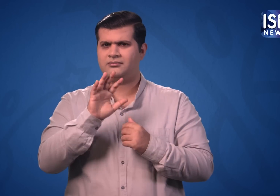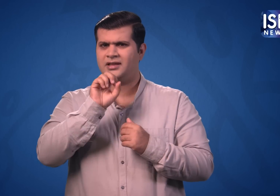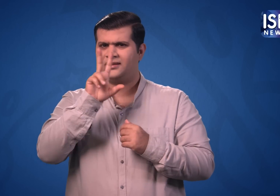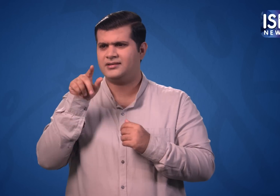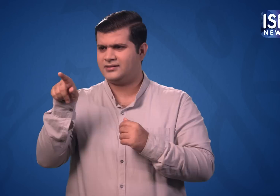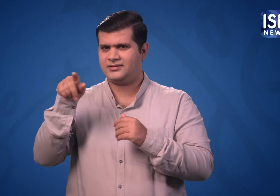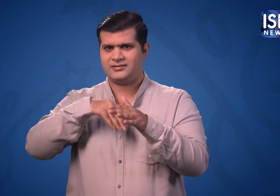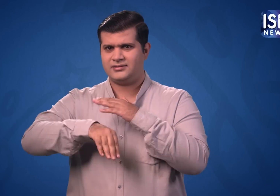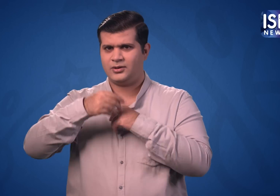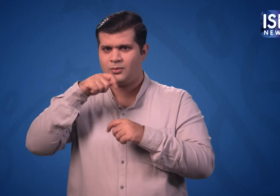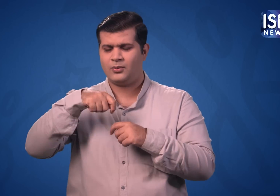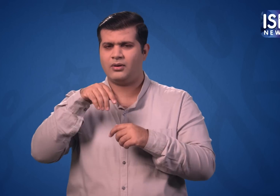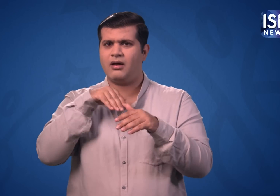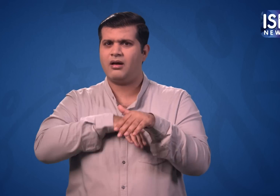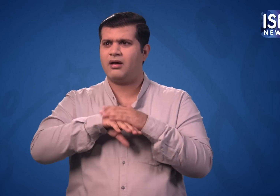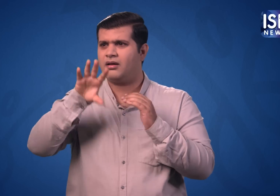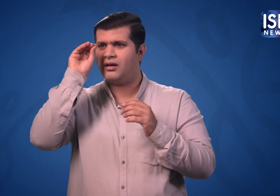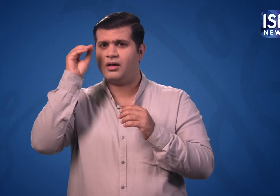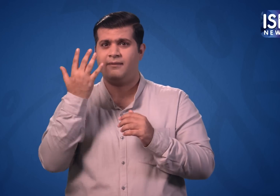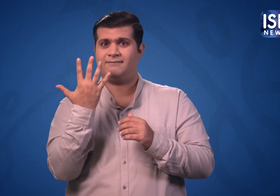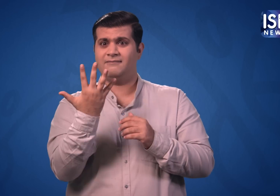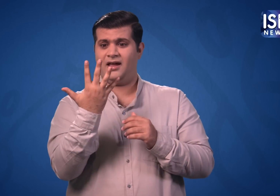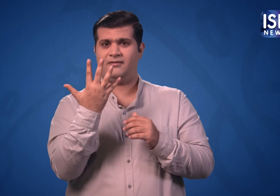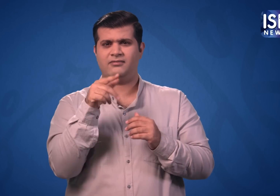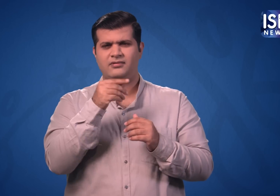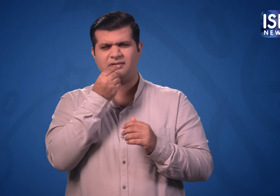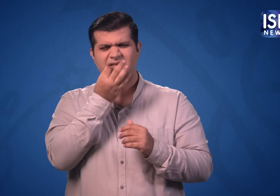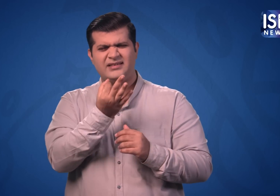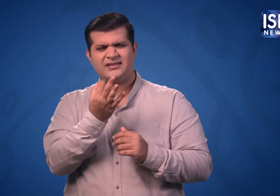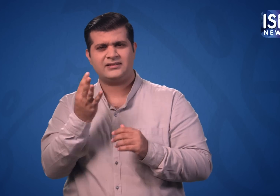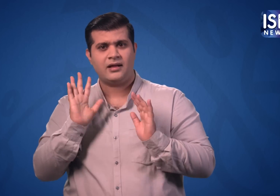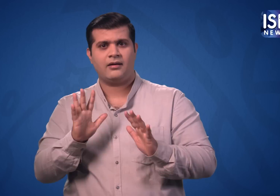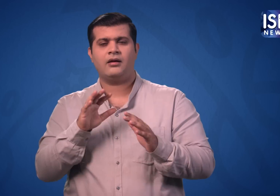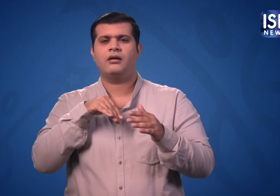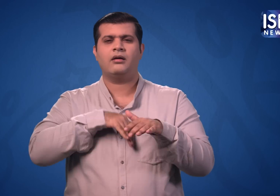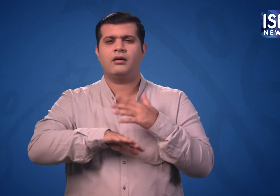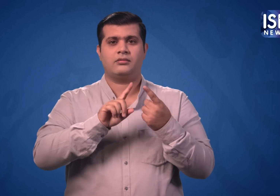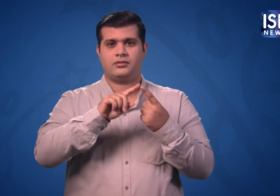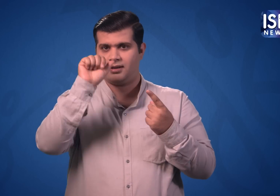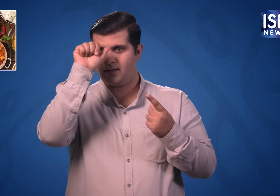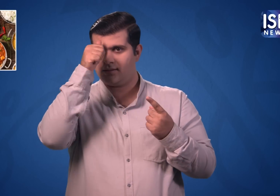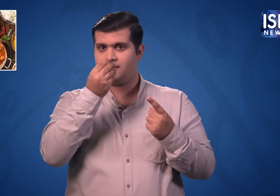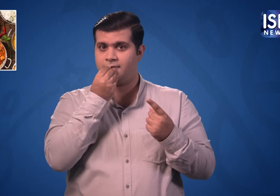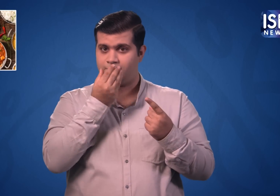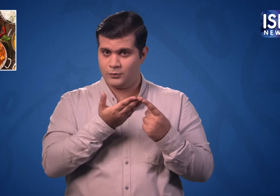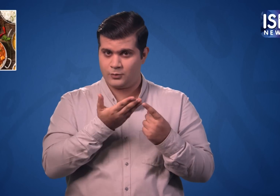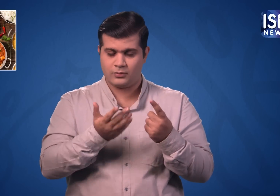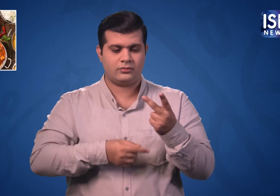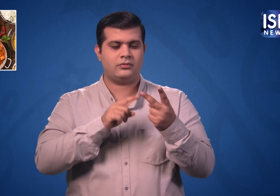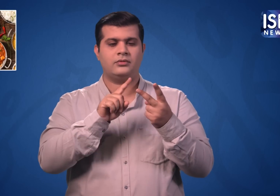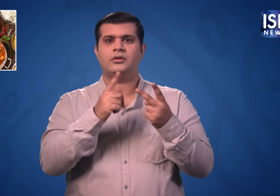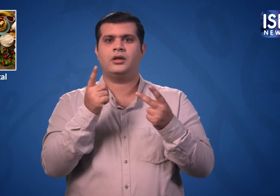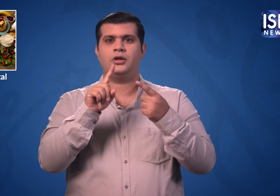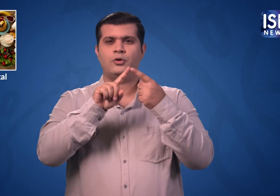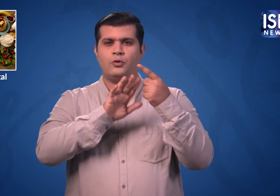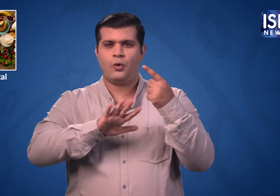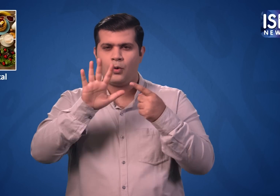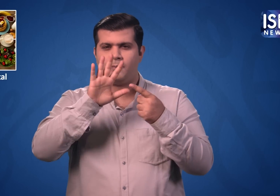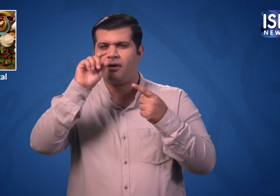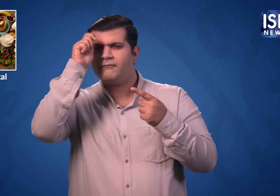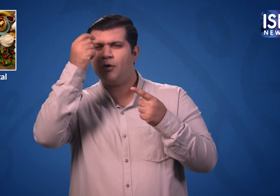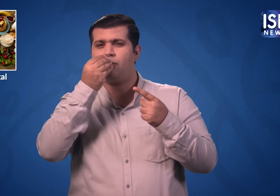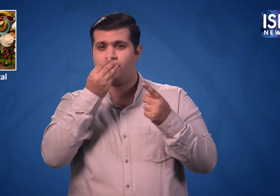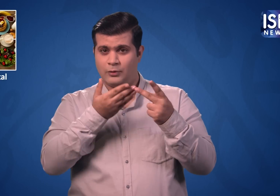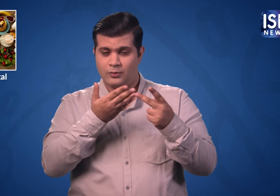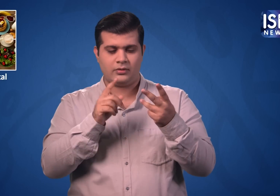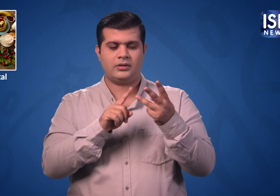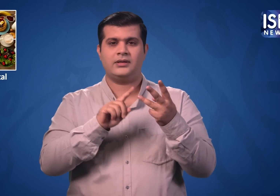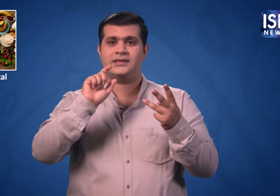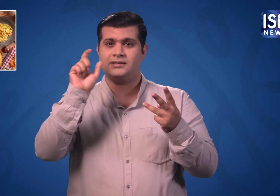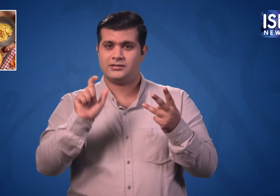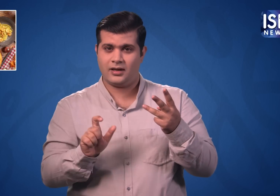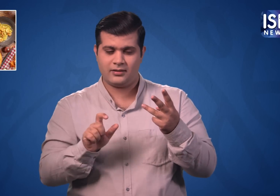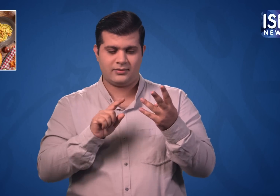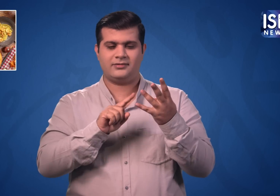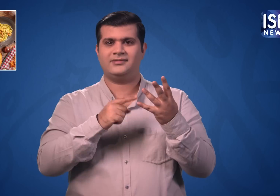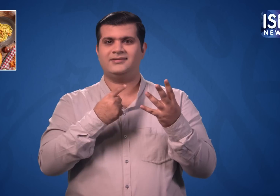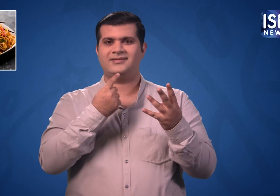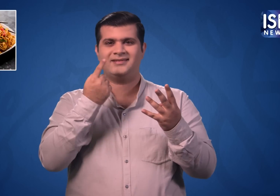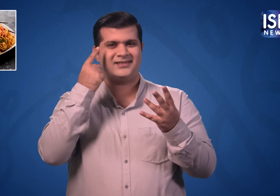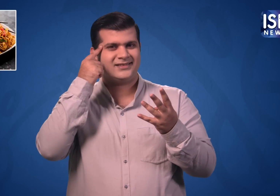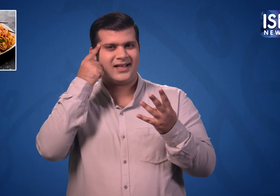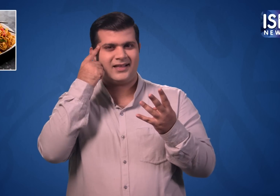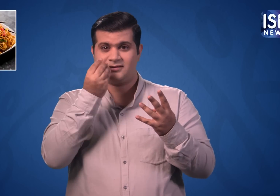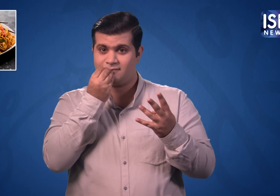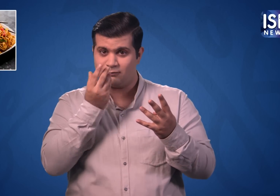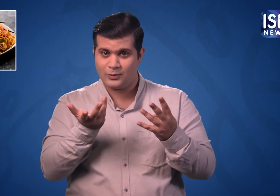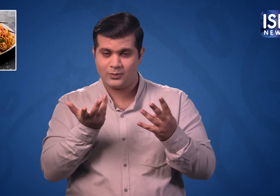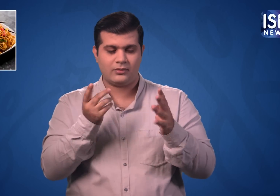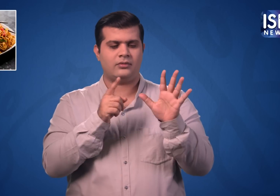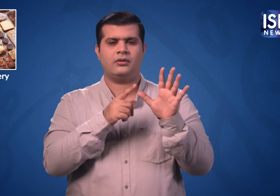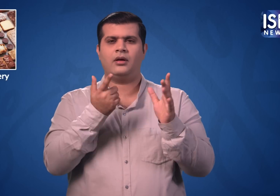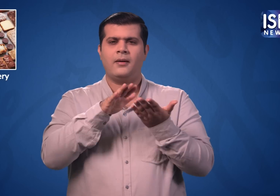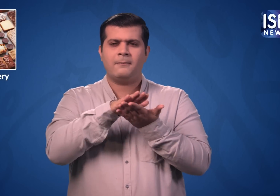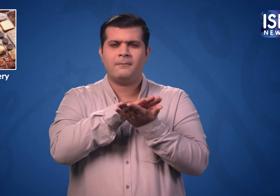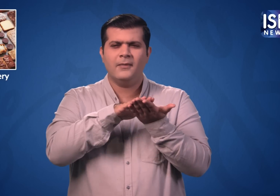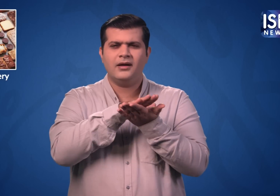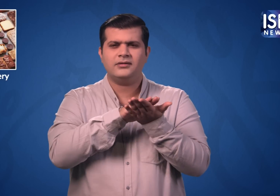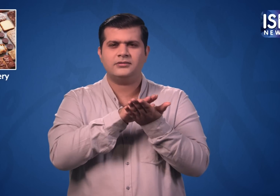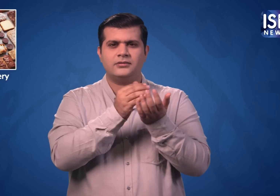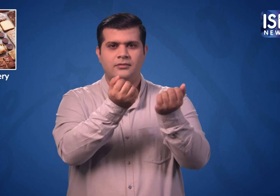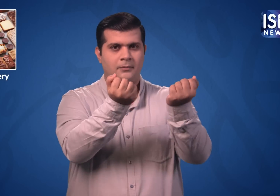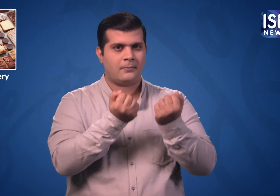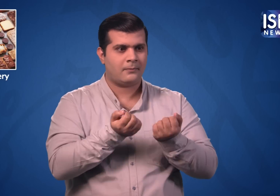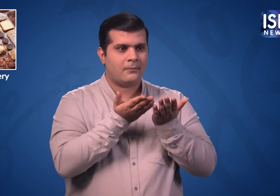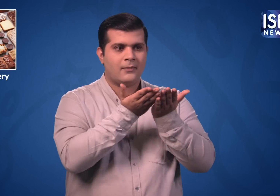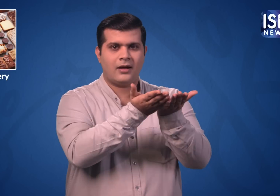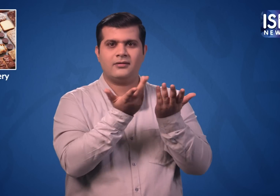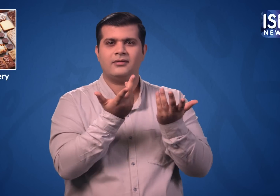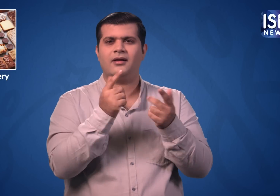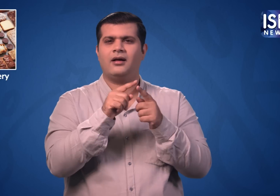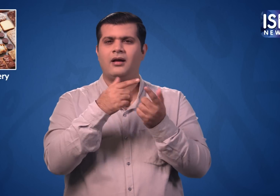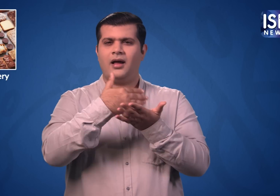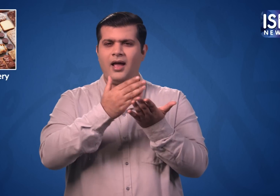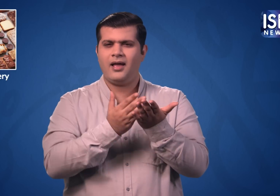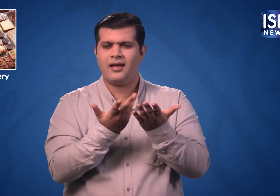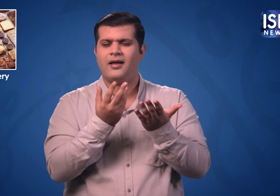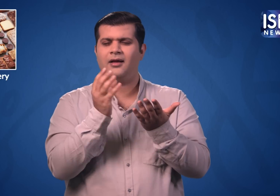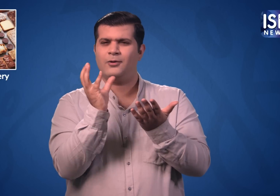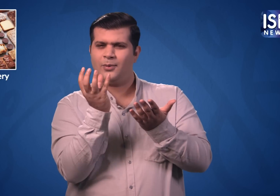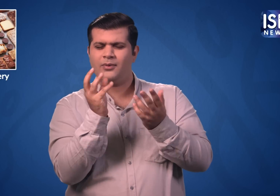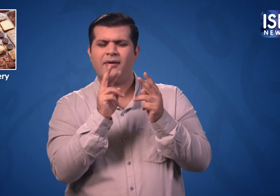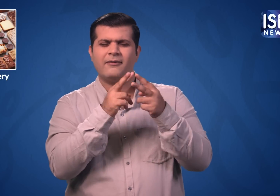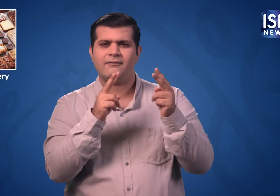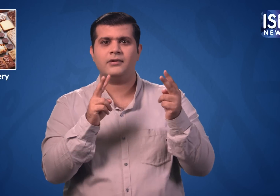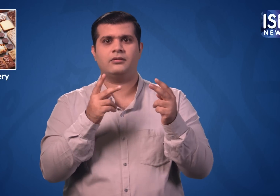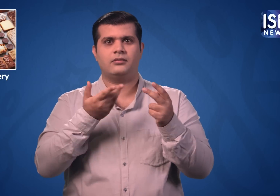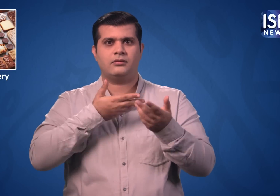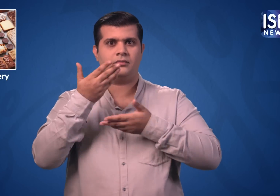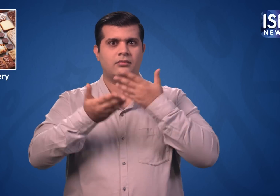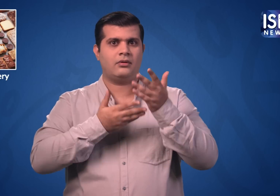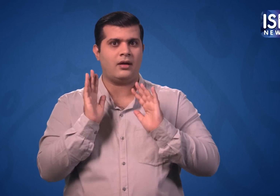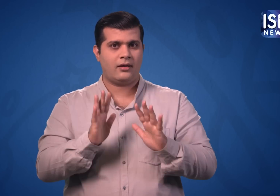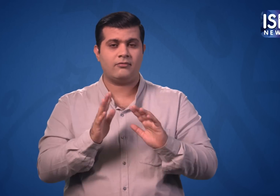5 different cuisines will be taught. Indian, Continental, Italian, Chinese & Basic Bakery.